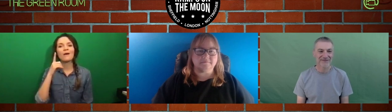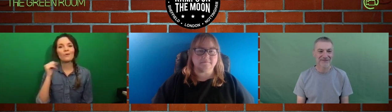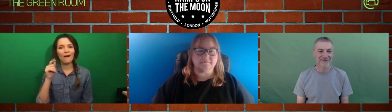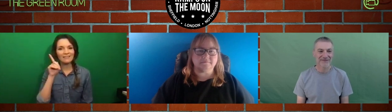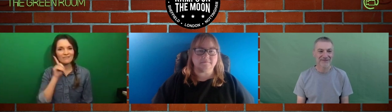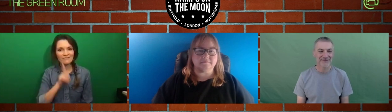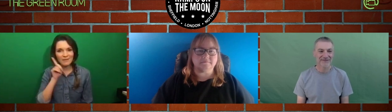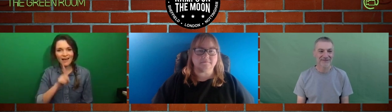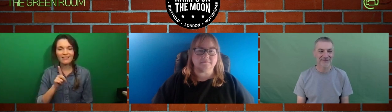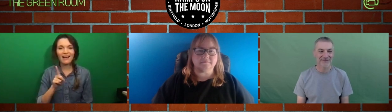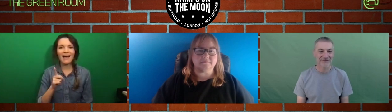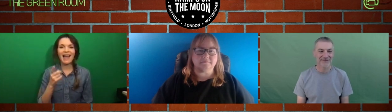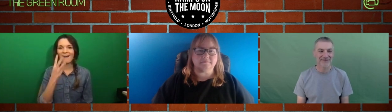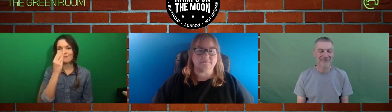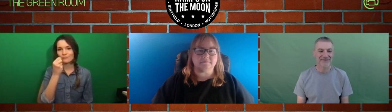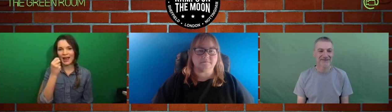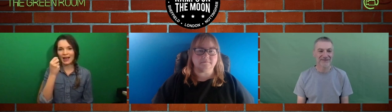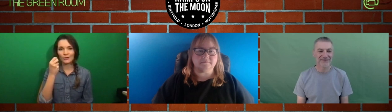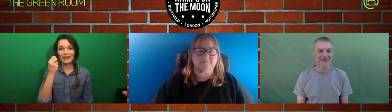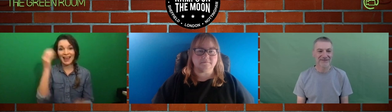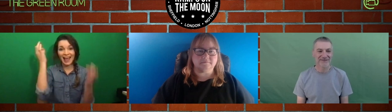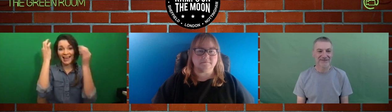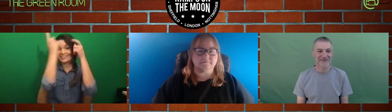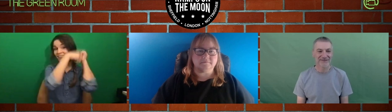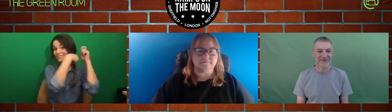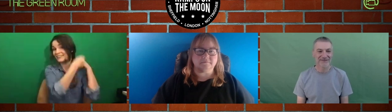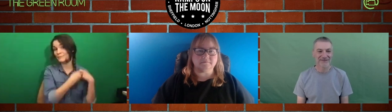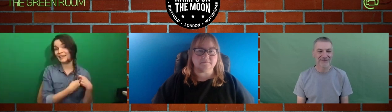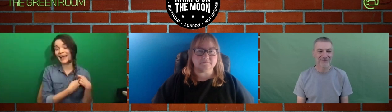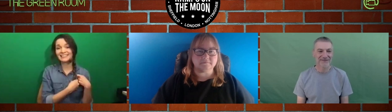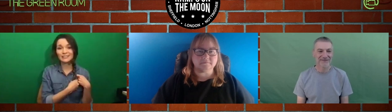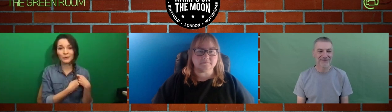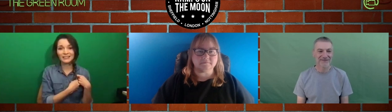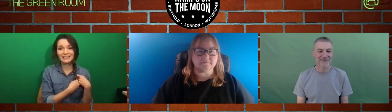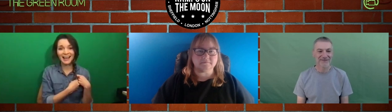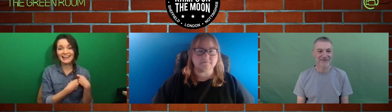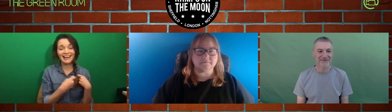white female. I have brown hair that's currently in a plait to one side, I can